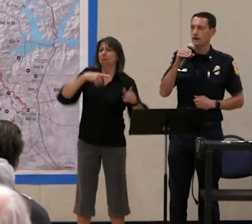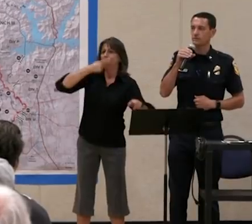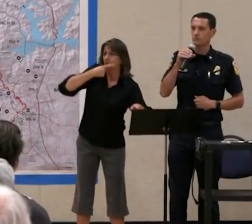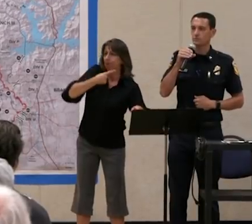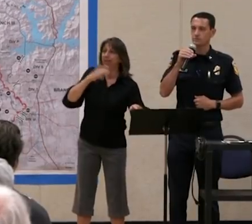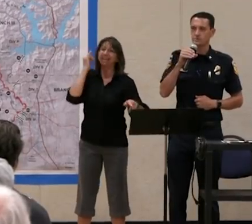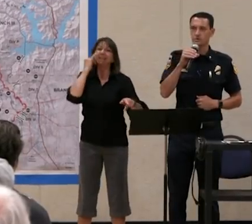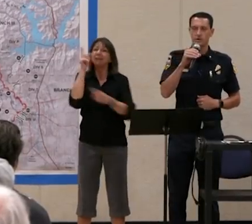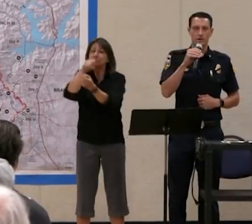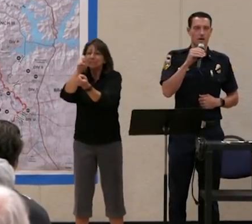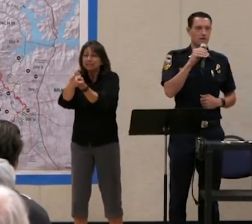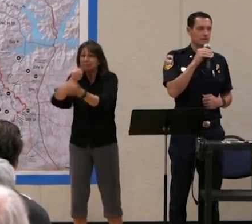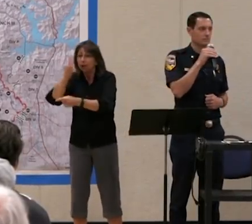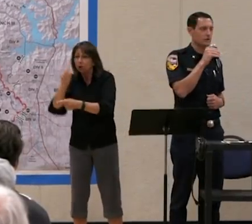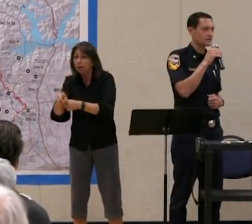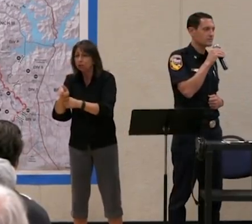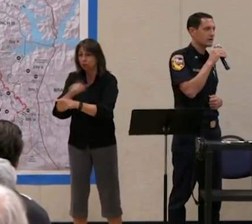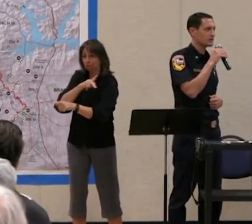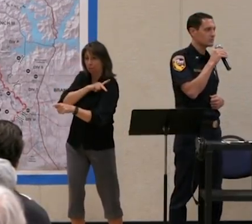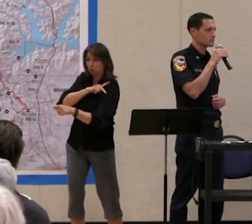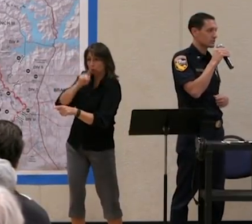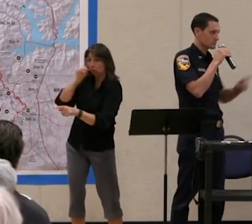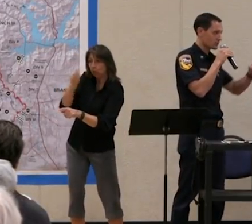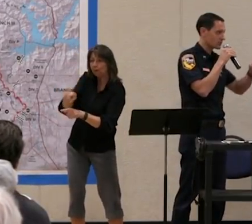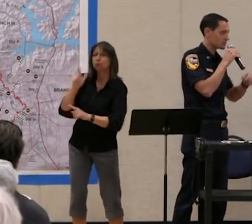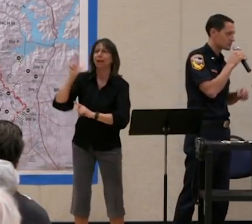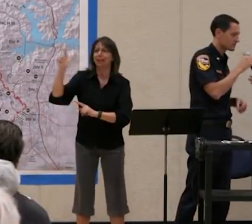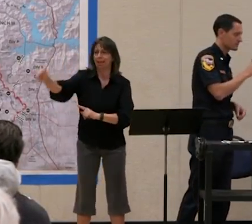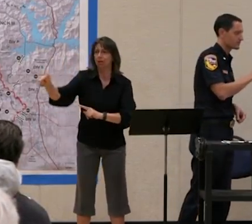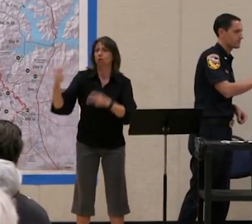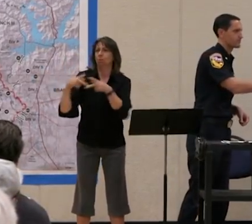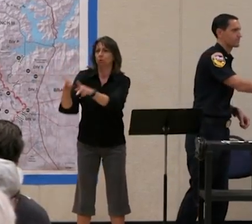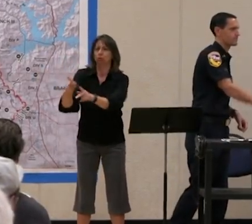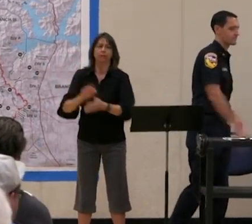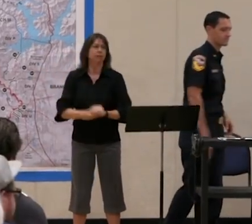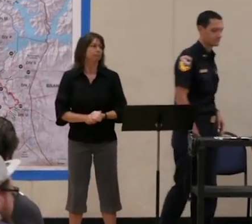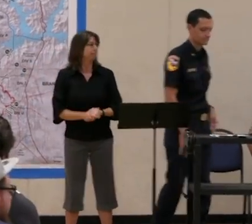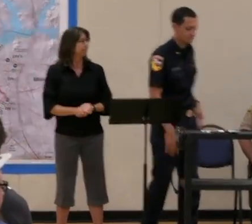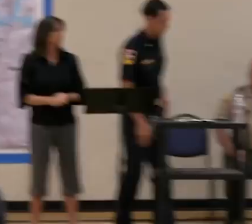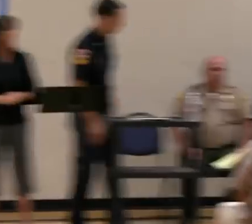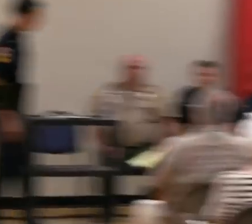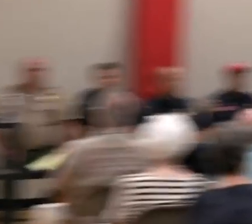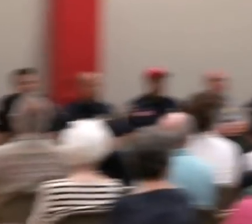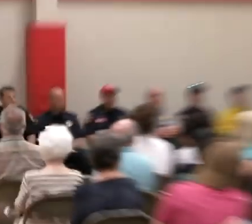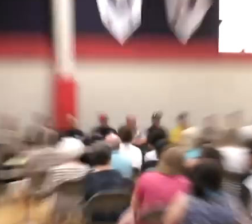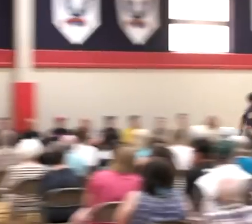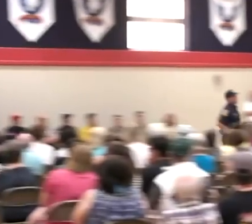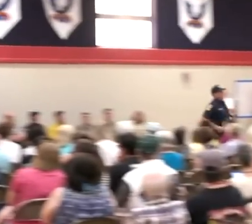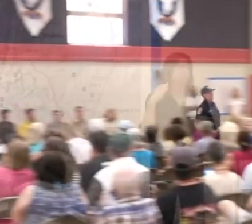questions that they got from the audience what's the timeframe for us to be allowed to go back home.